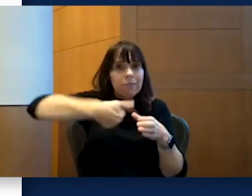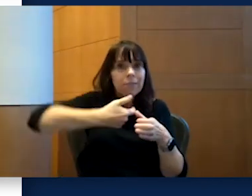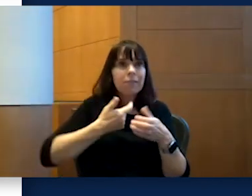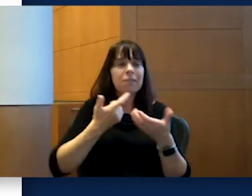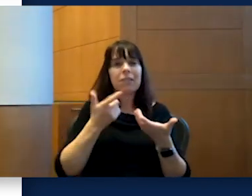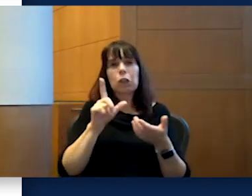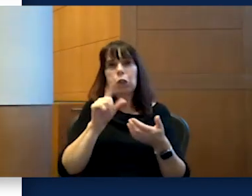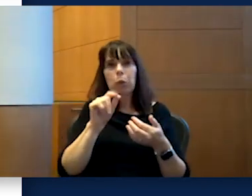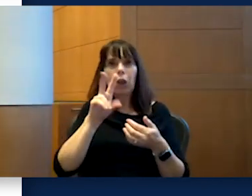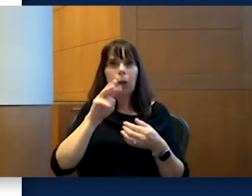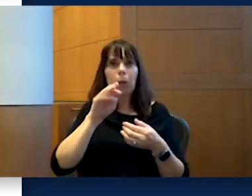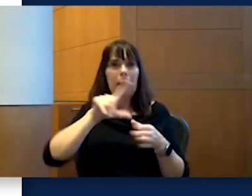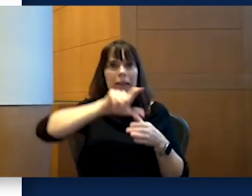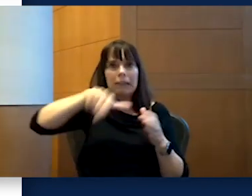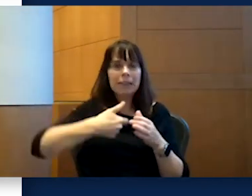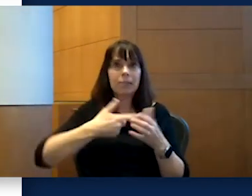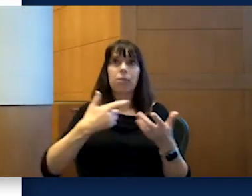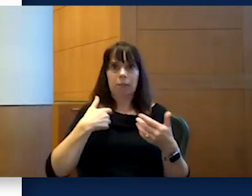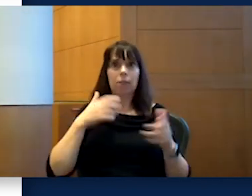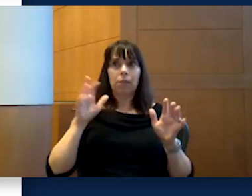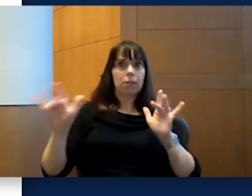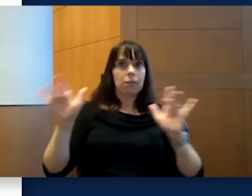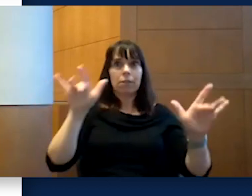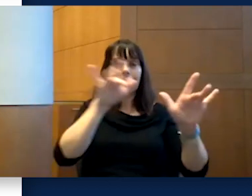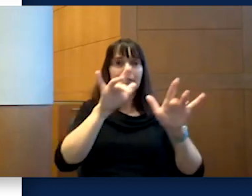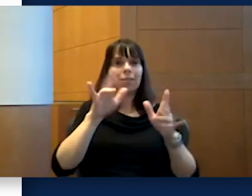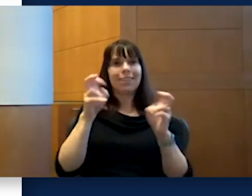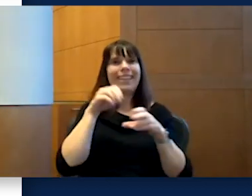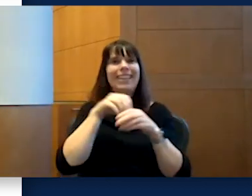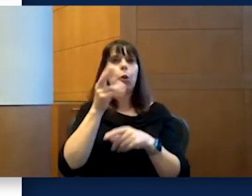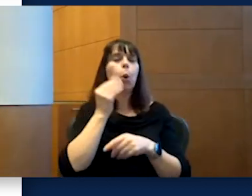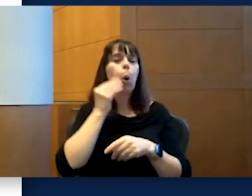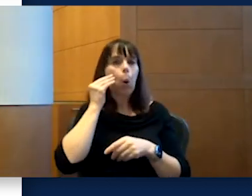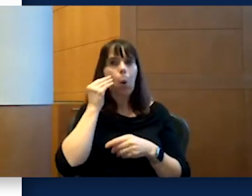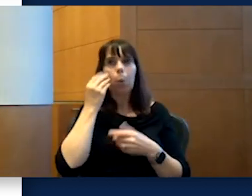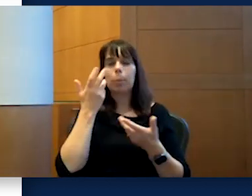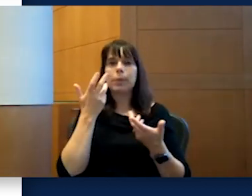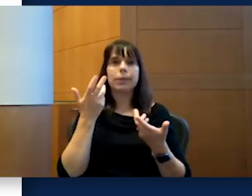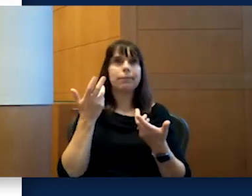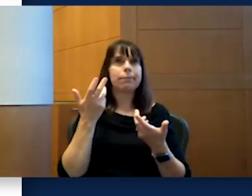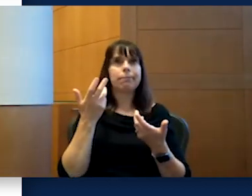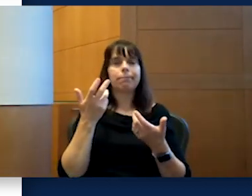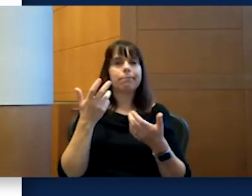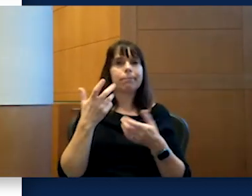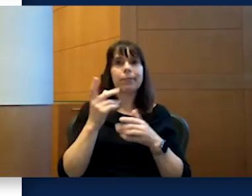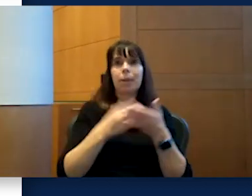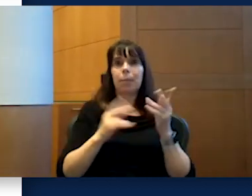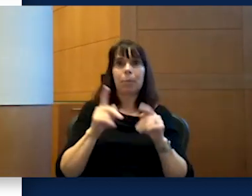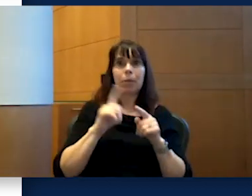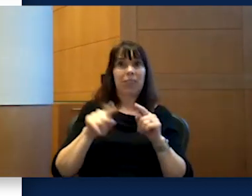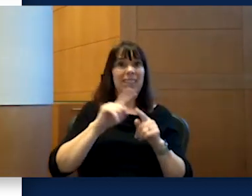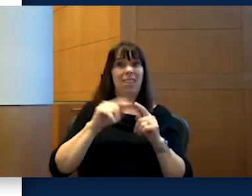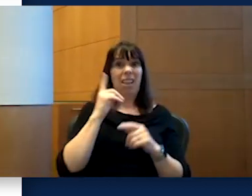We collected data that we're presenting here by online survey platform but also had an interactive telehealth like cognitive assessment battery that we were using as part of the project, too.